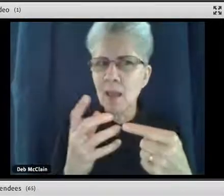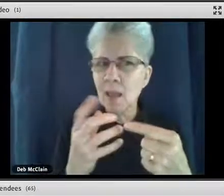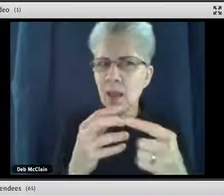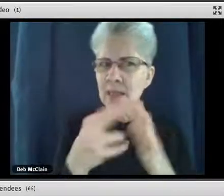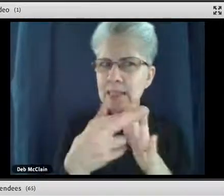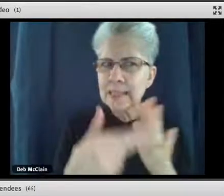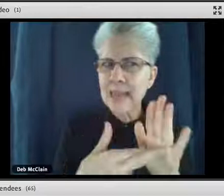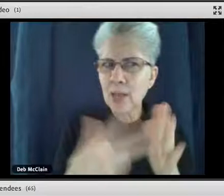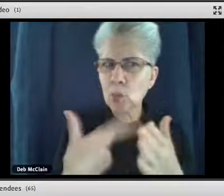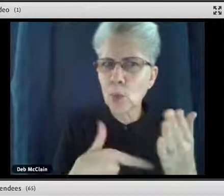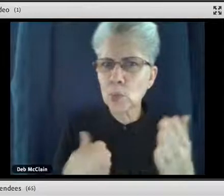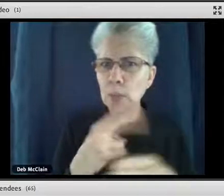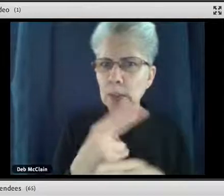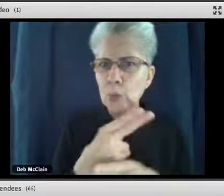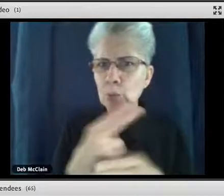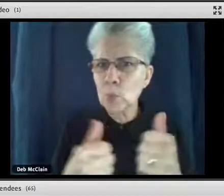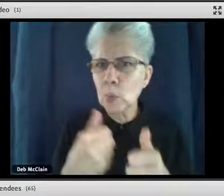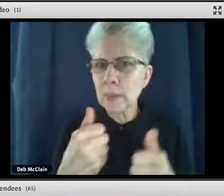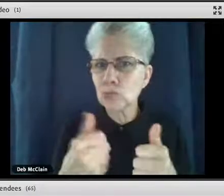What cataloging standard do we use?